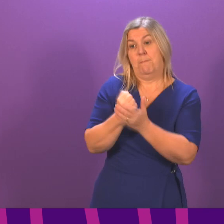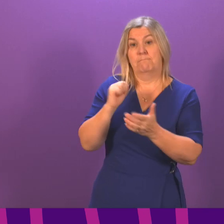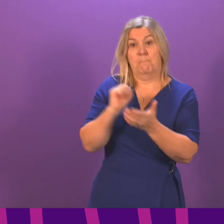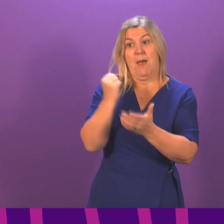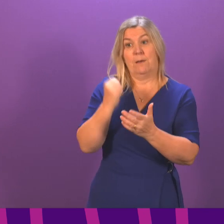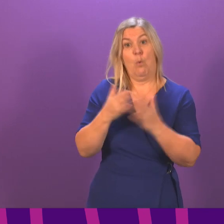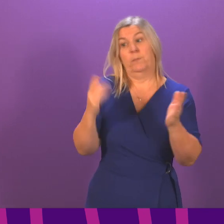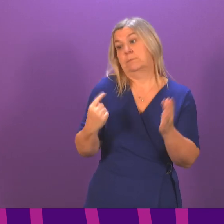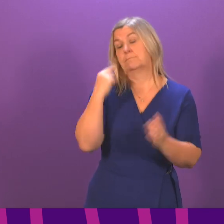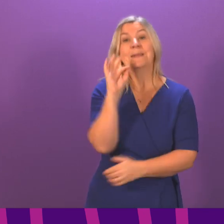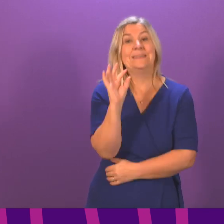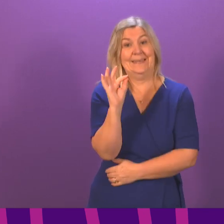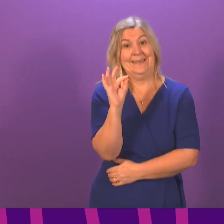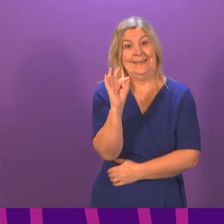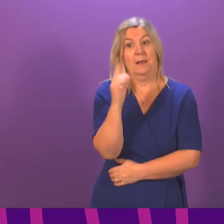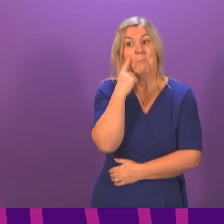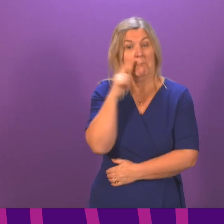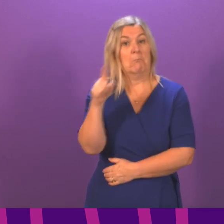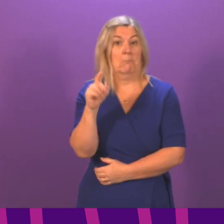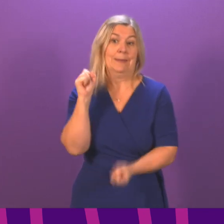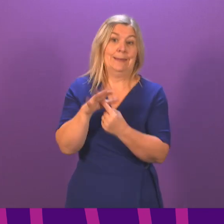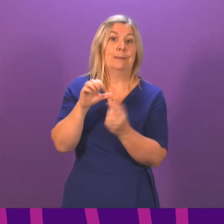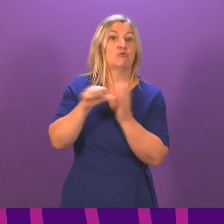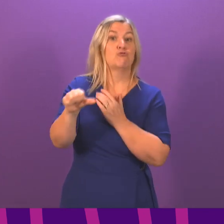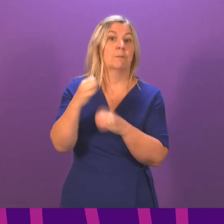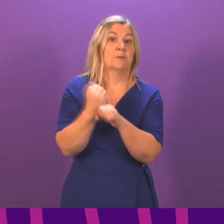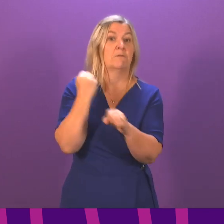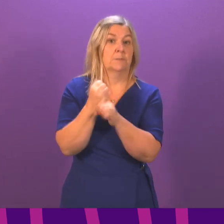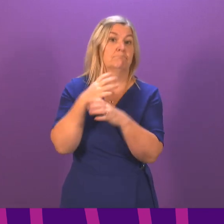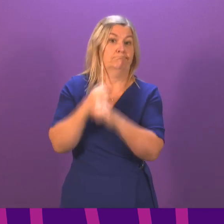is, of course, the delivery of a key commitment in the programme for government. The Government